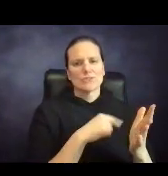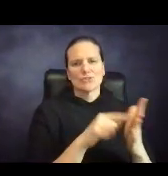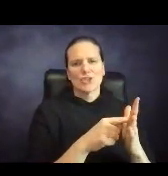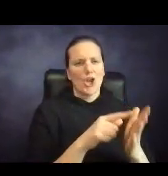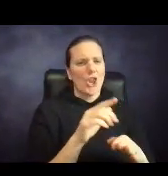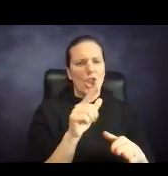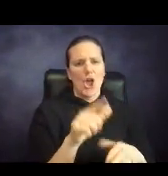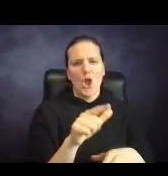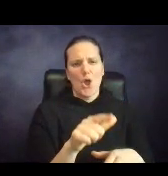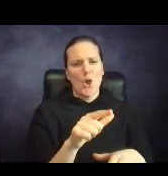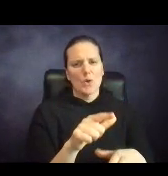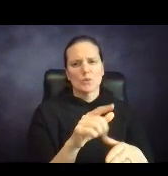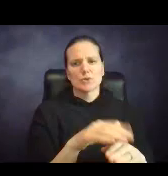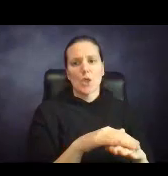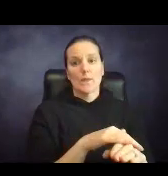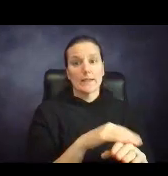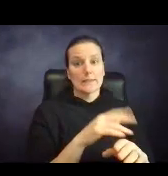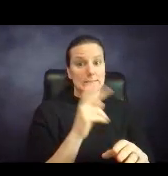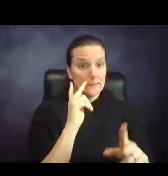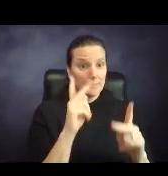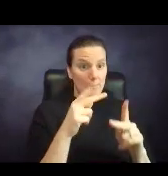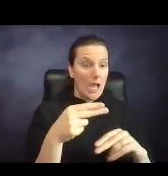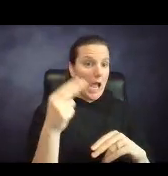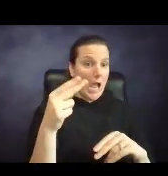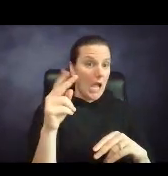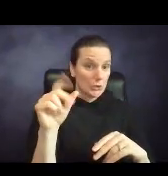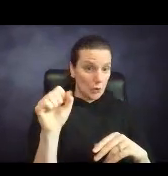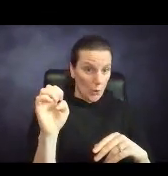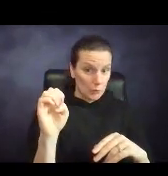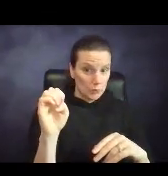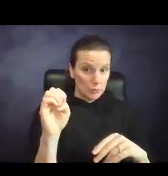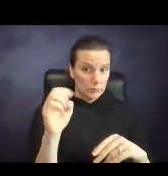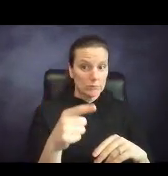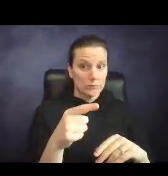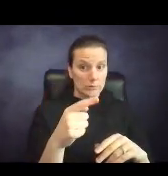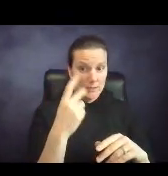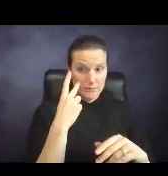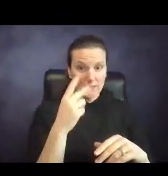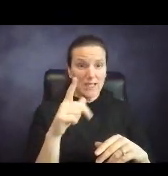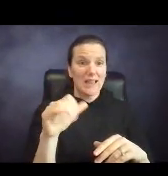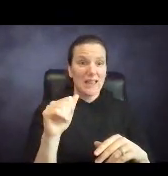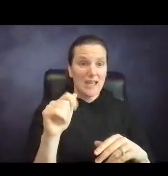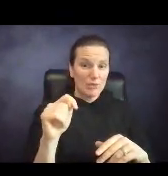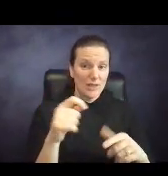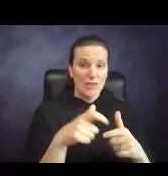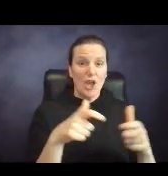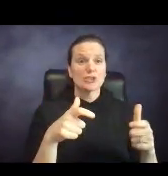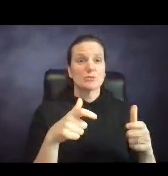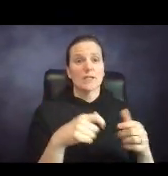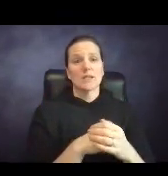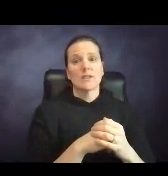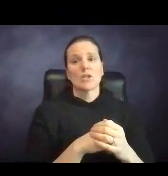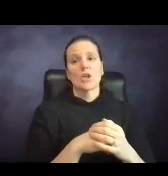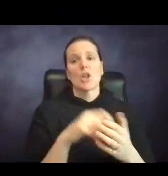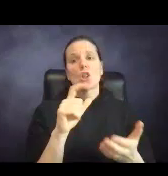but I will see people who've been started on higher doses and definitely have seen clitoral enlargement, low voice and a lot of ization.